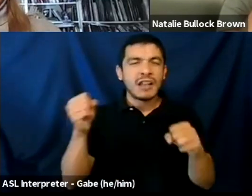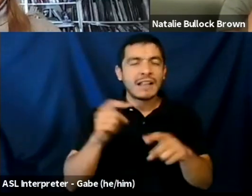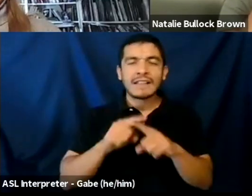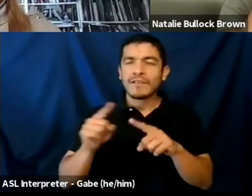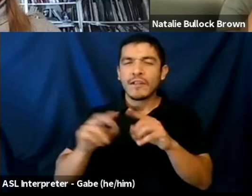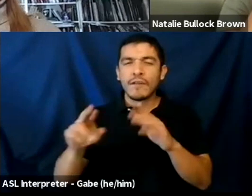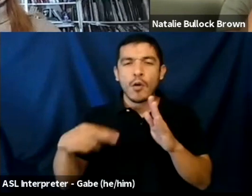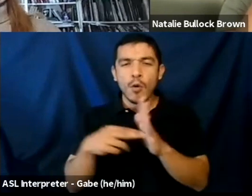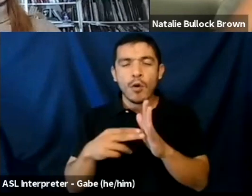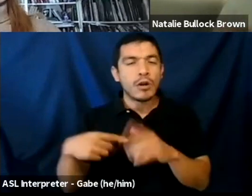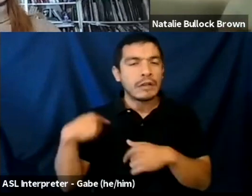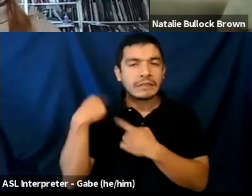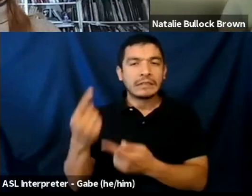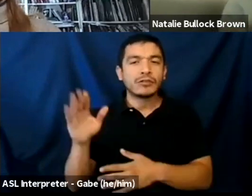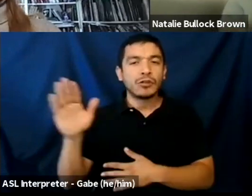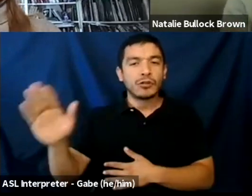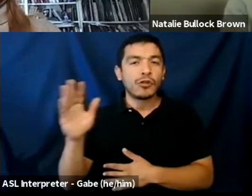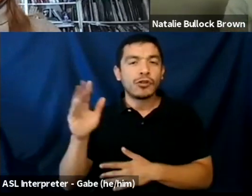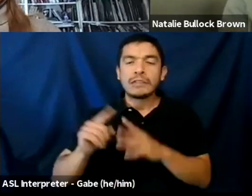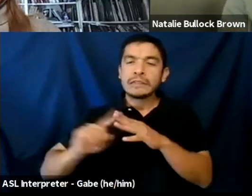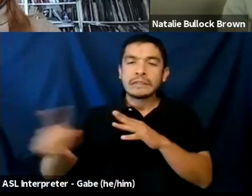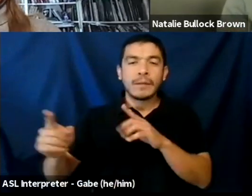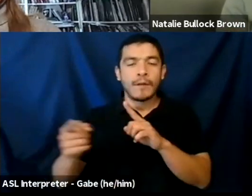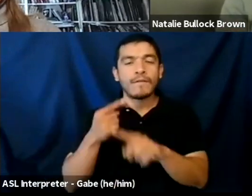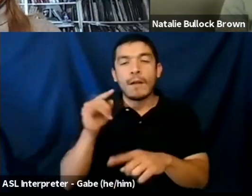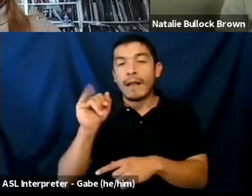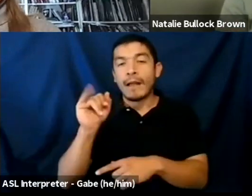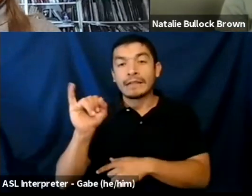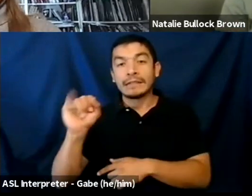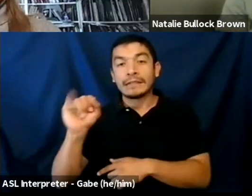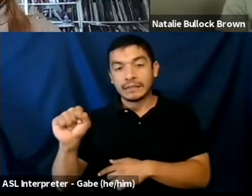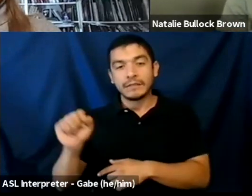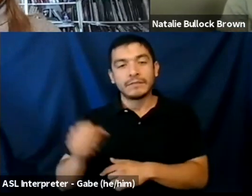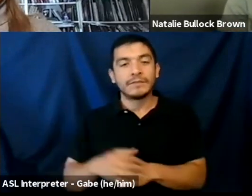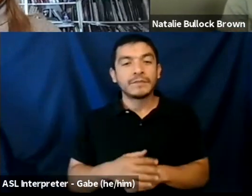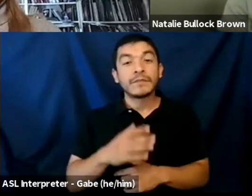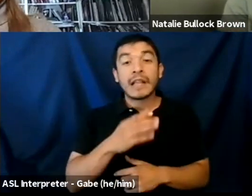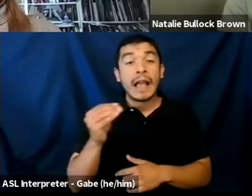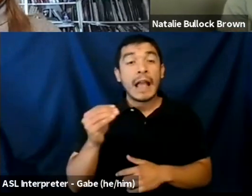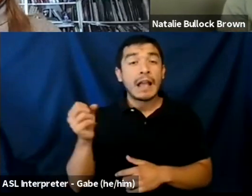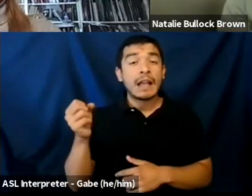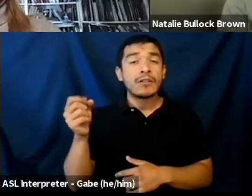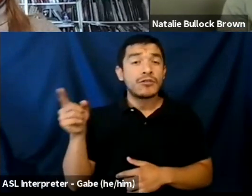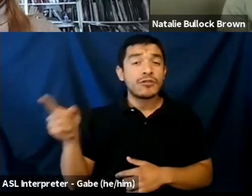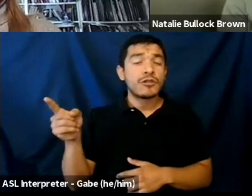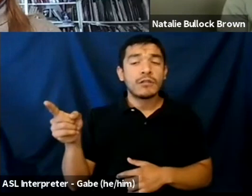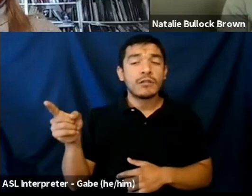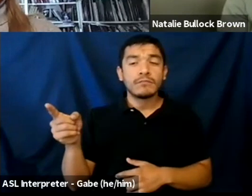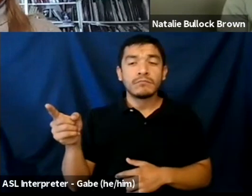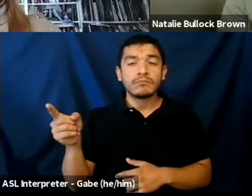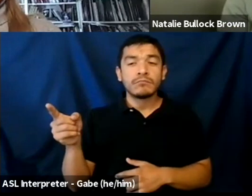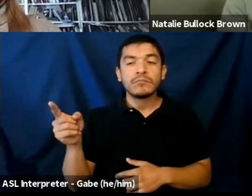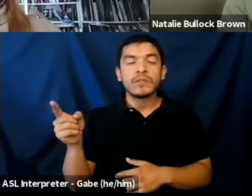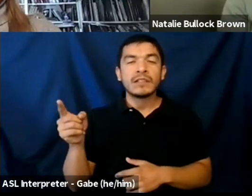since escaping from ISIS. And she sort of lend her name